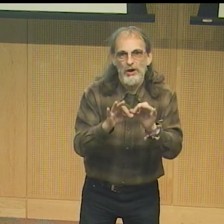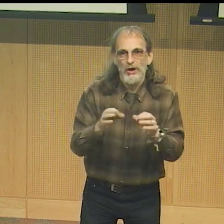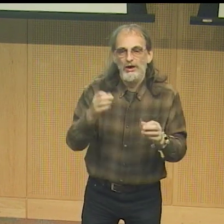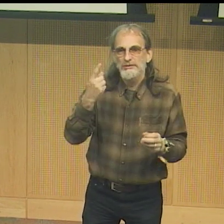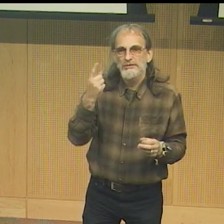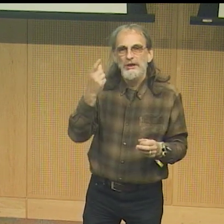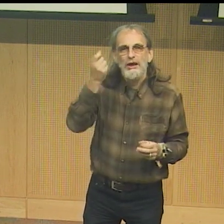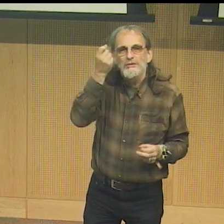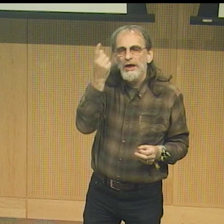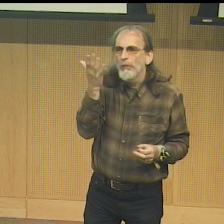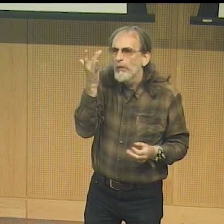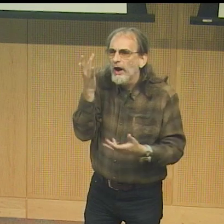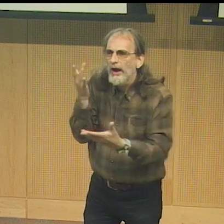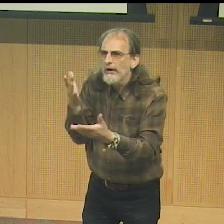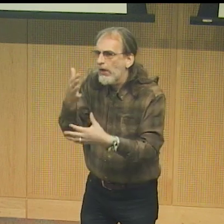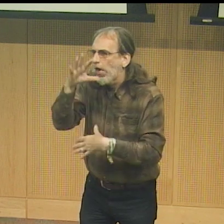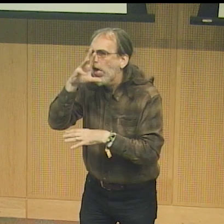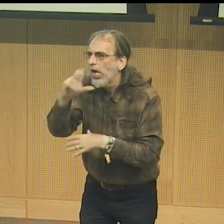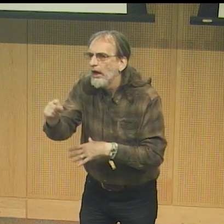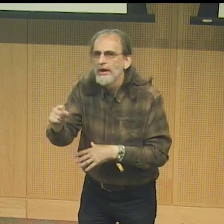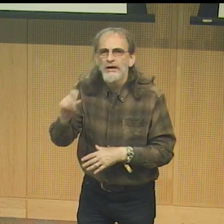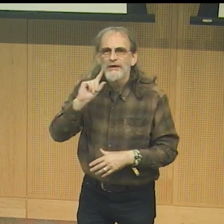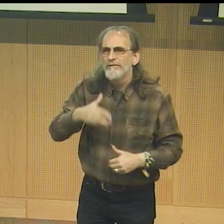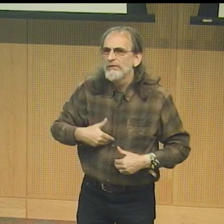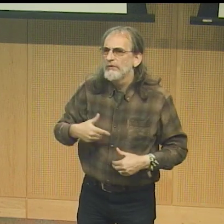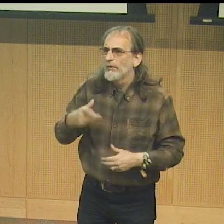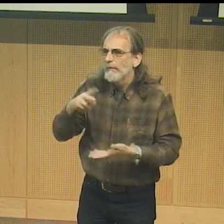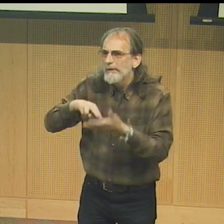I think we should because I think it's critical information,